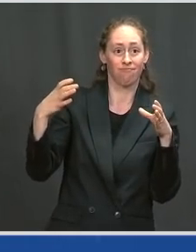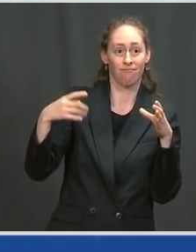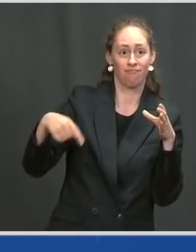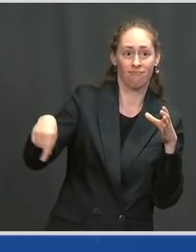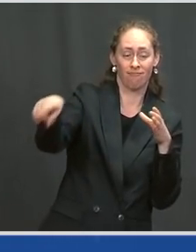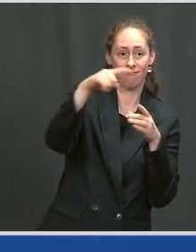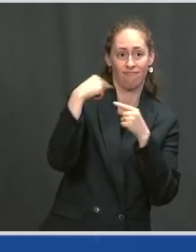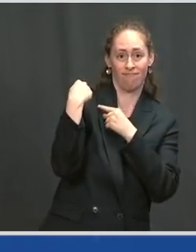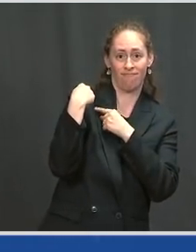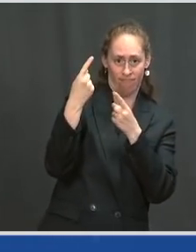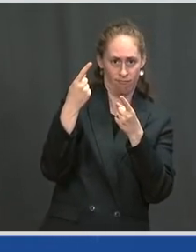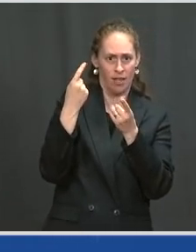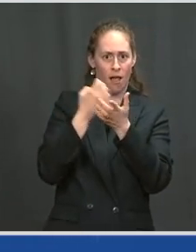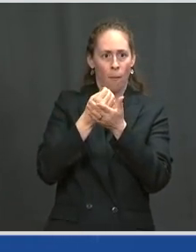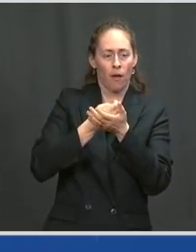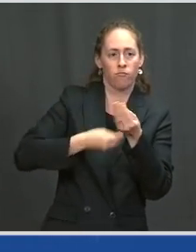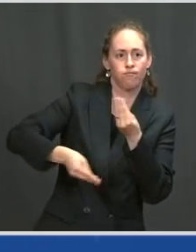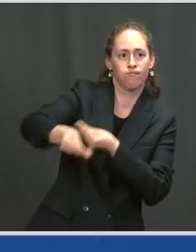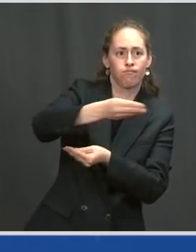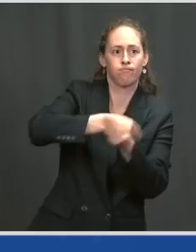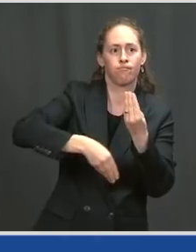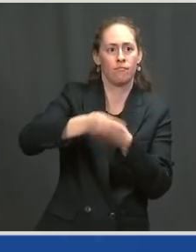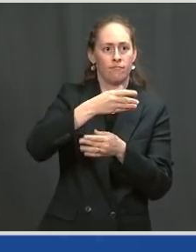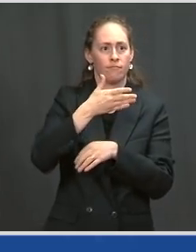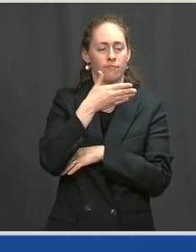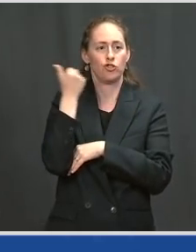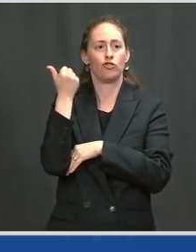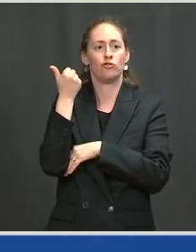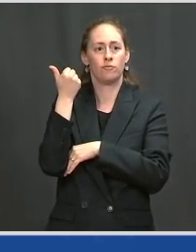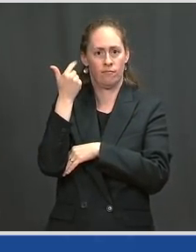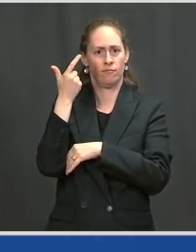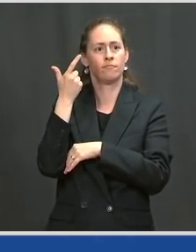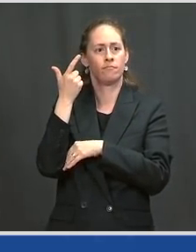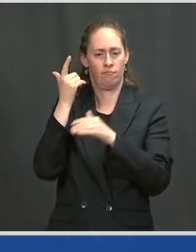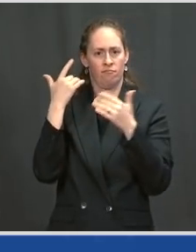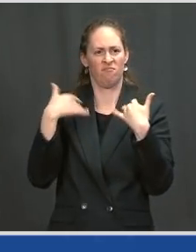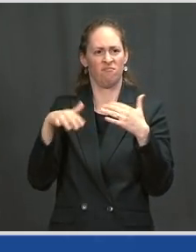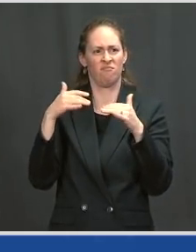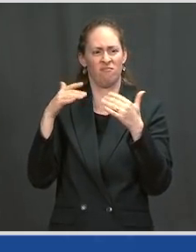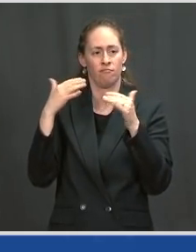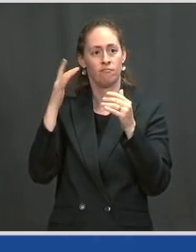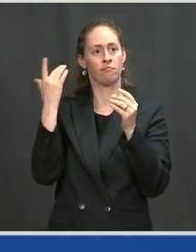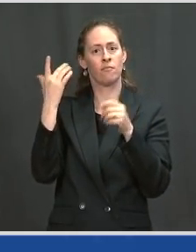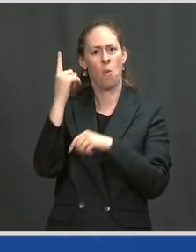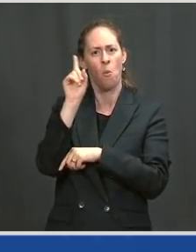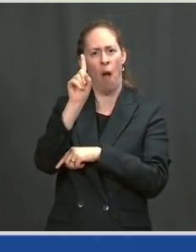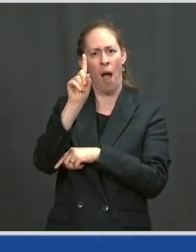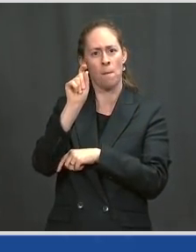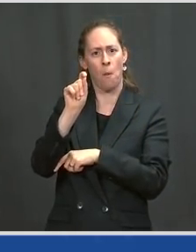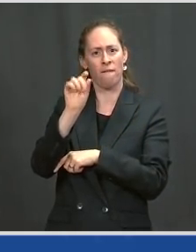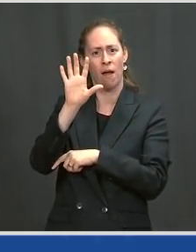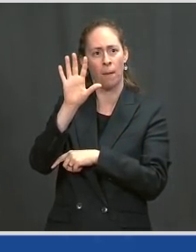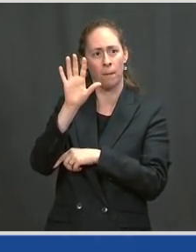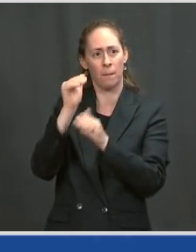we've created more than 1.5 million jobs in the country. It's the most jobs created in the first 100 days